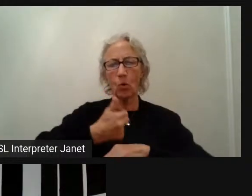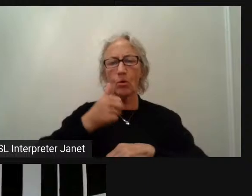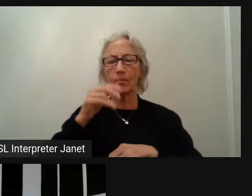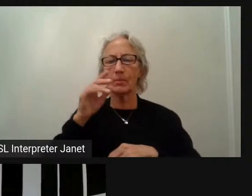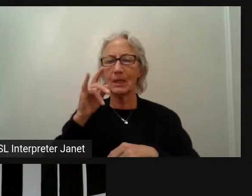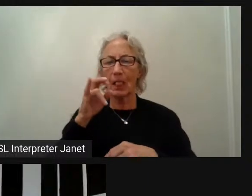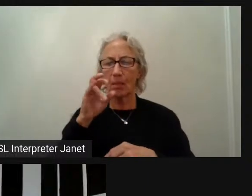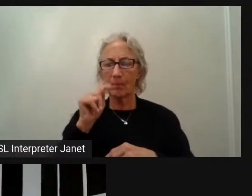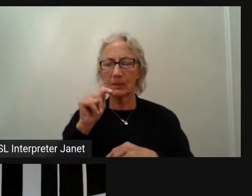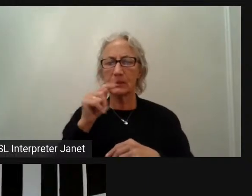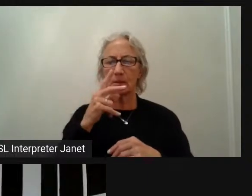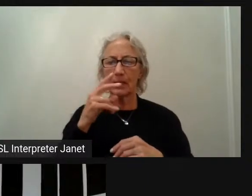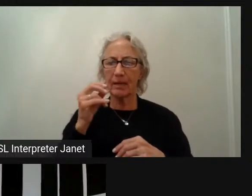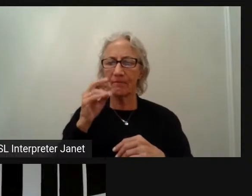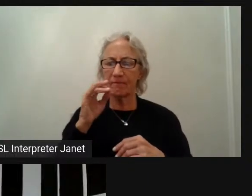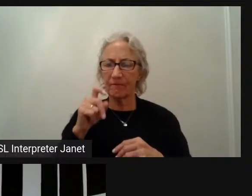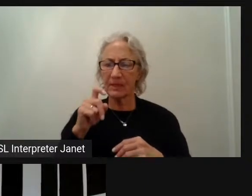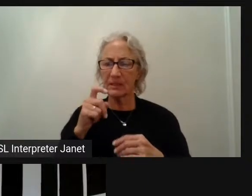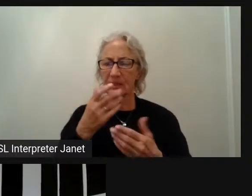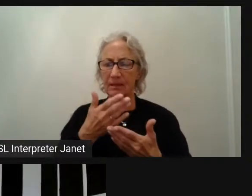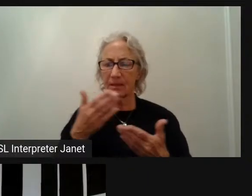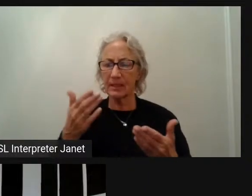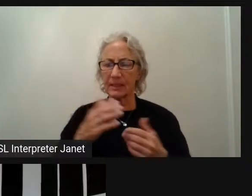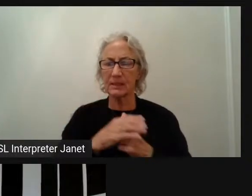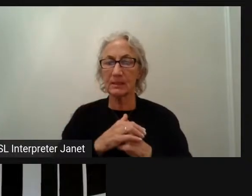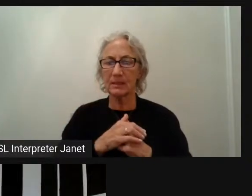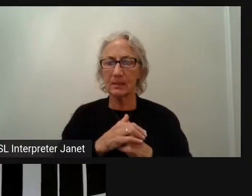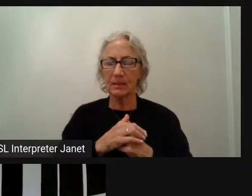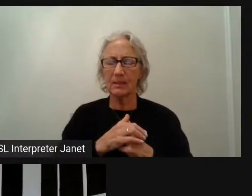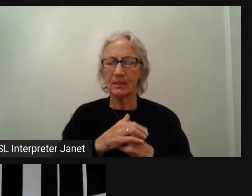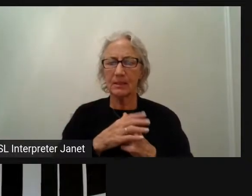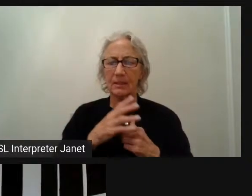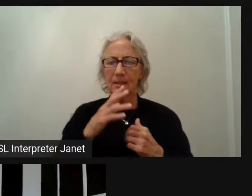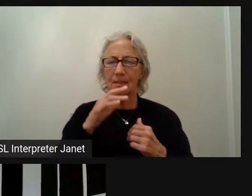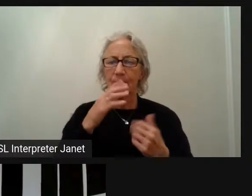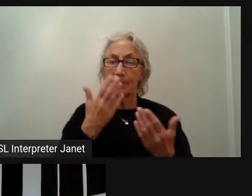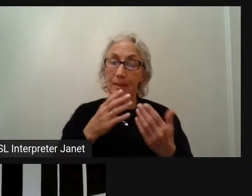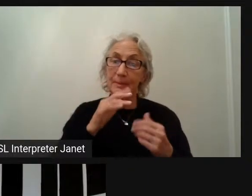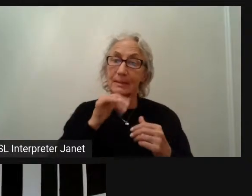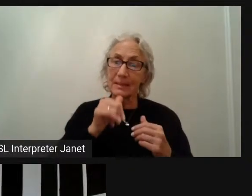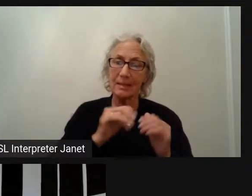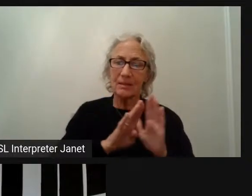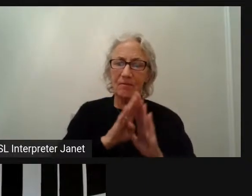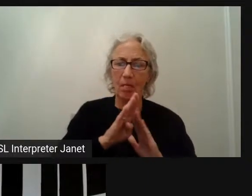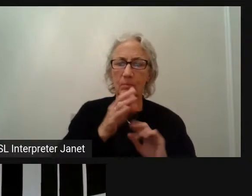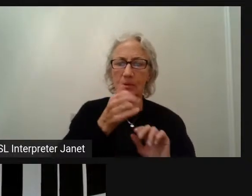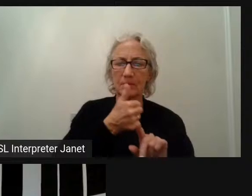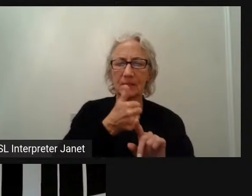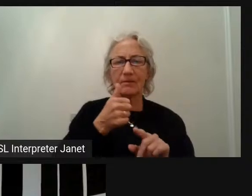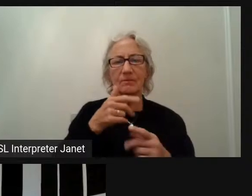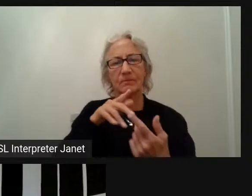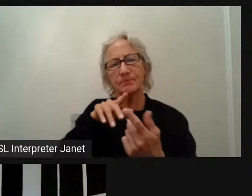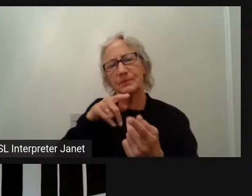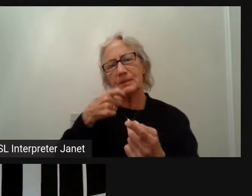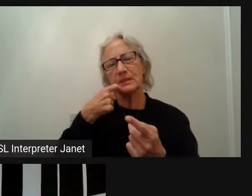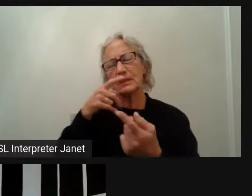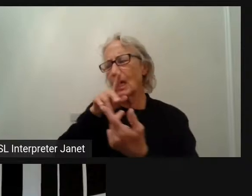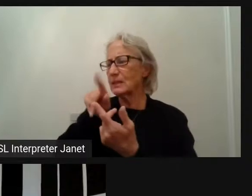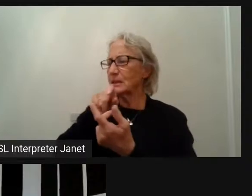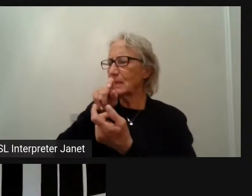≫: People should be open to hear that feedback and make those changes. I'm sure they are not often major changes. Is adding simple things to her images are rendered or like you said to form elements and